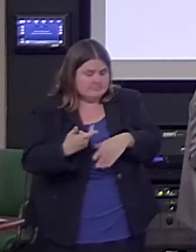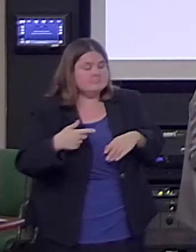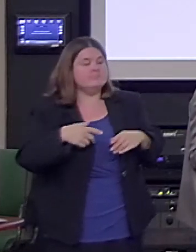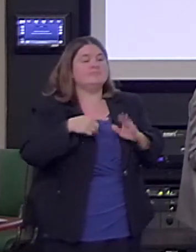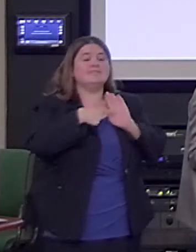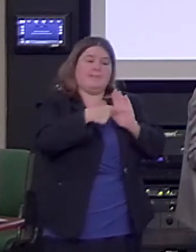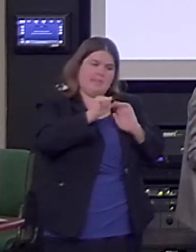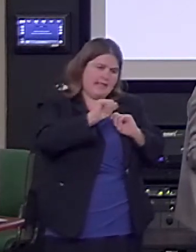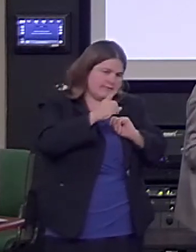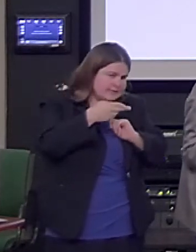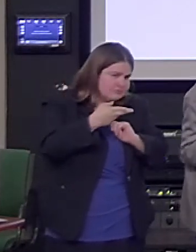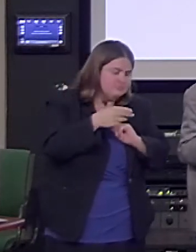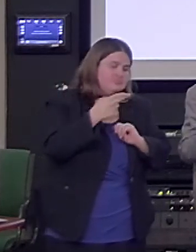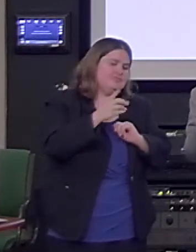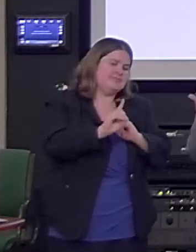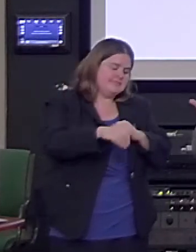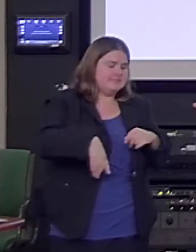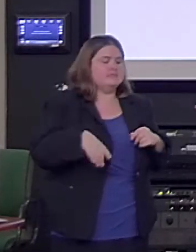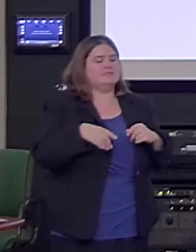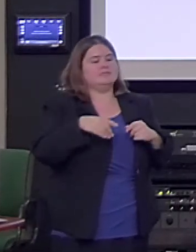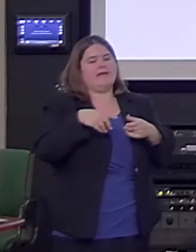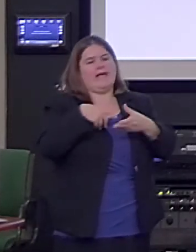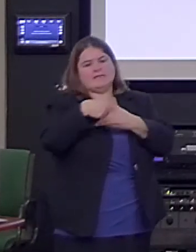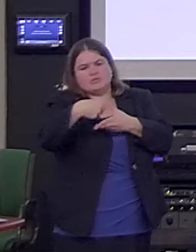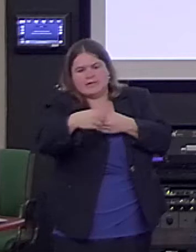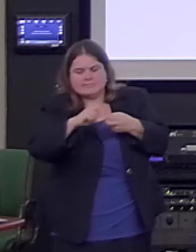externalizing problems. Executive function.